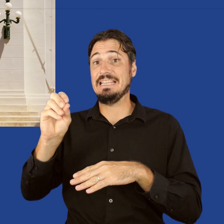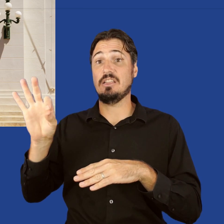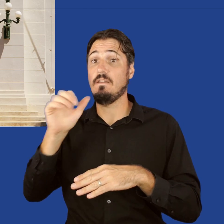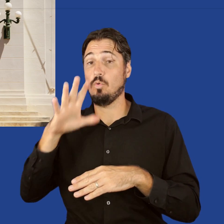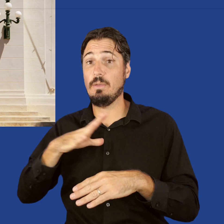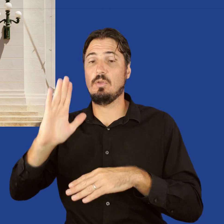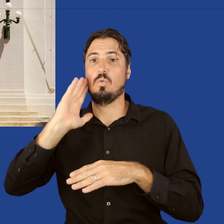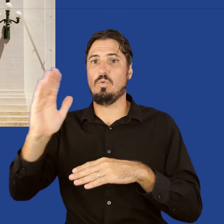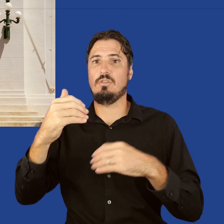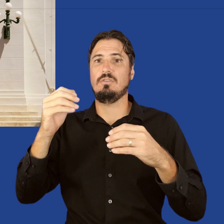the Lihu`e Civic Center.